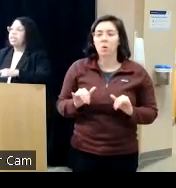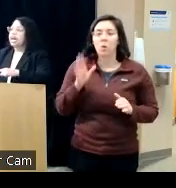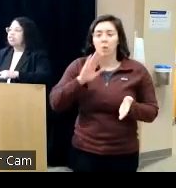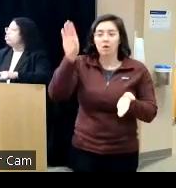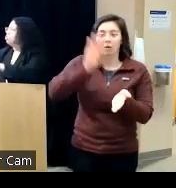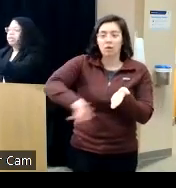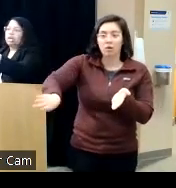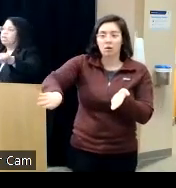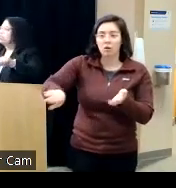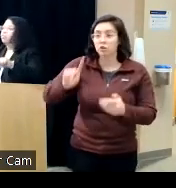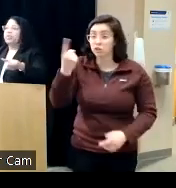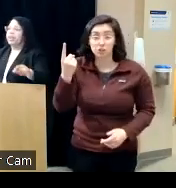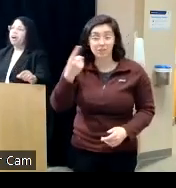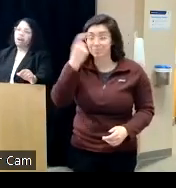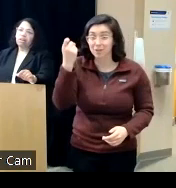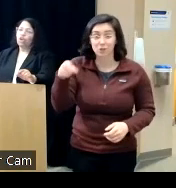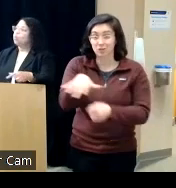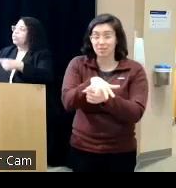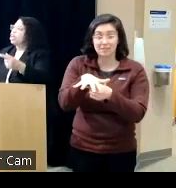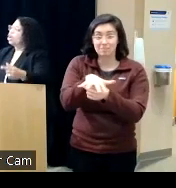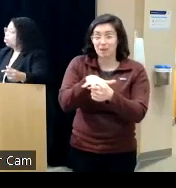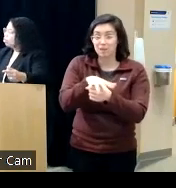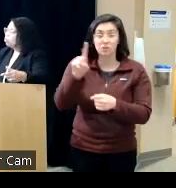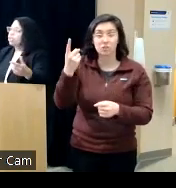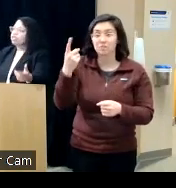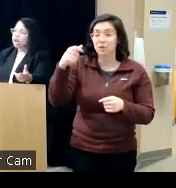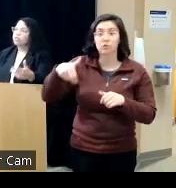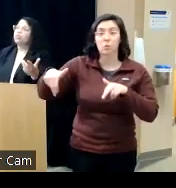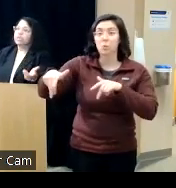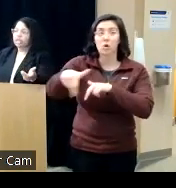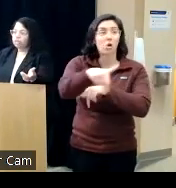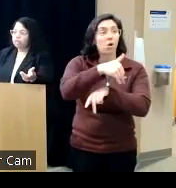marginalized just because of where they are or where they go where they travel or what they